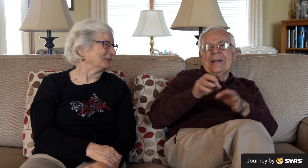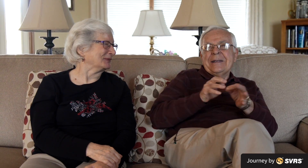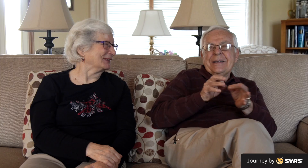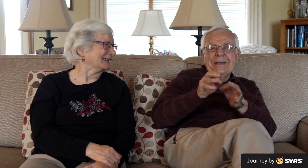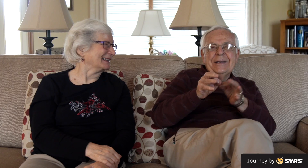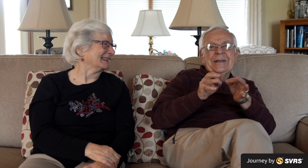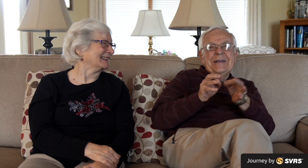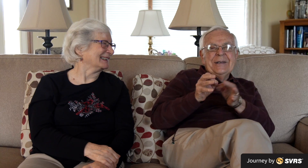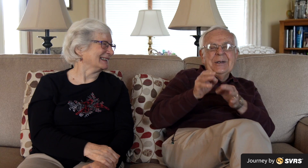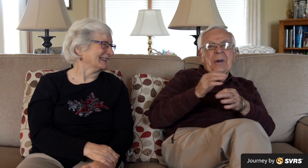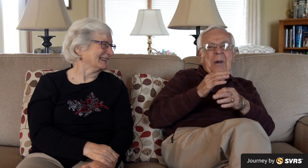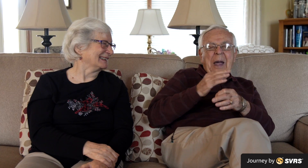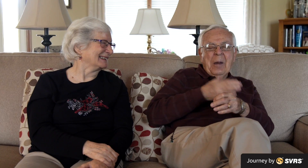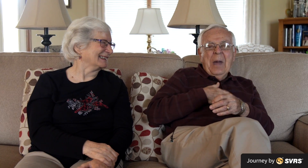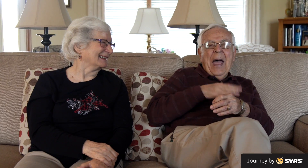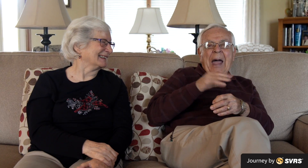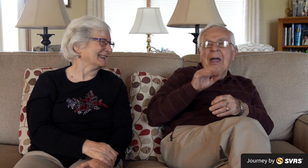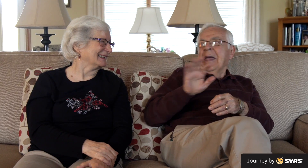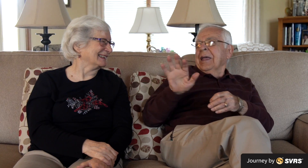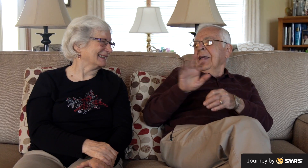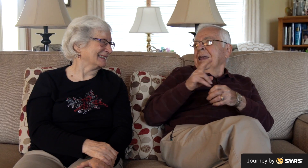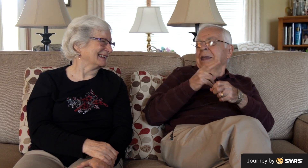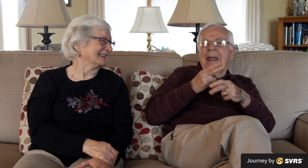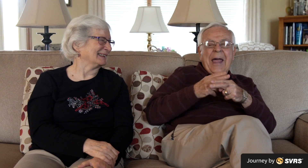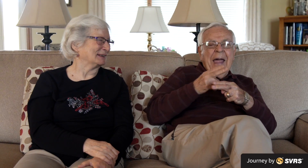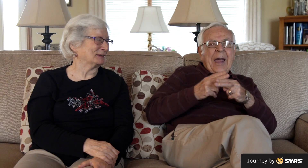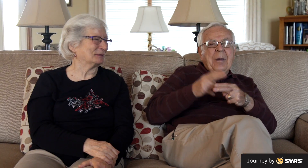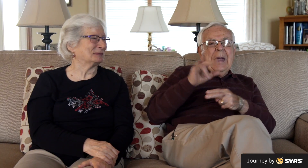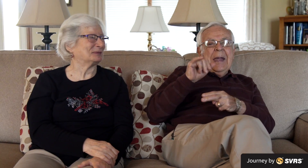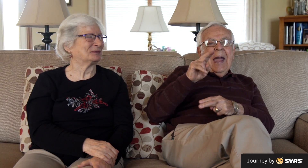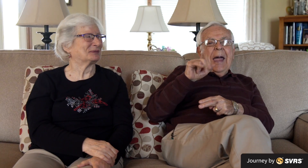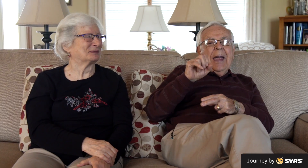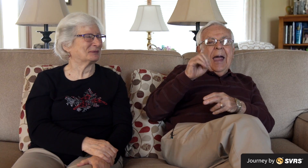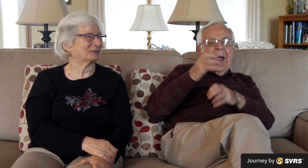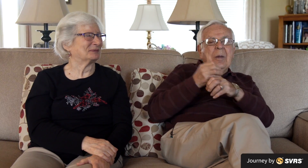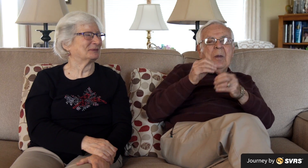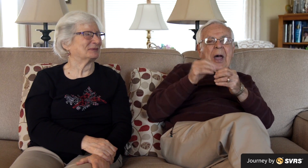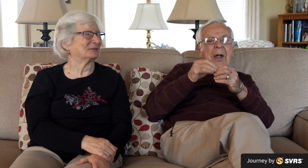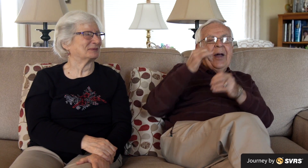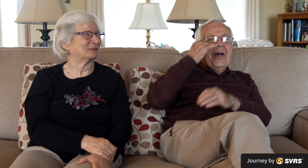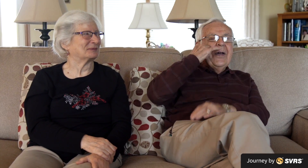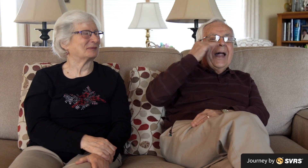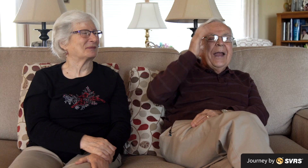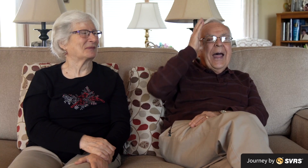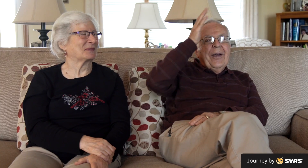I had to explain to her what our names really were, just in case we got more phone calls asking for us.